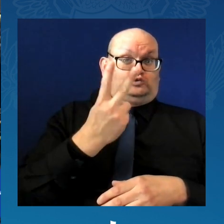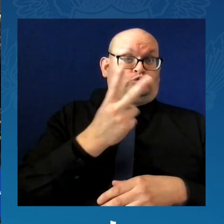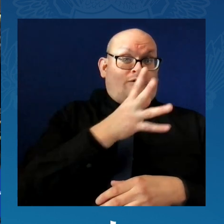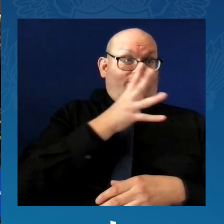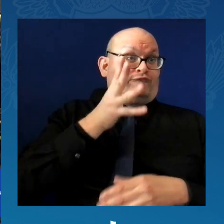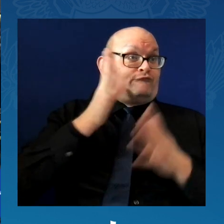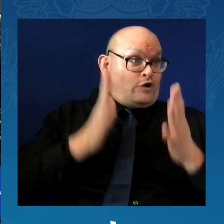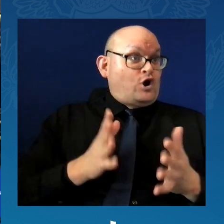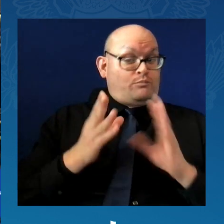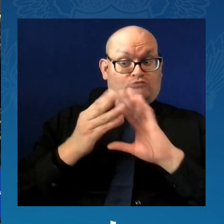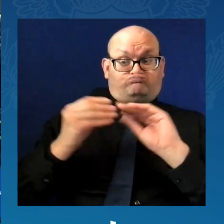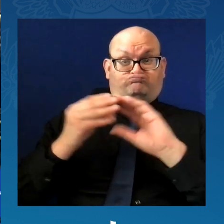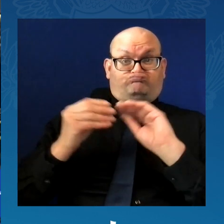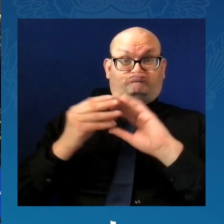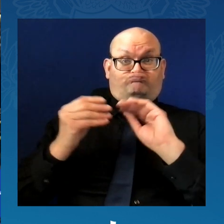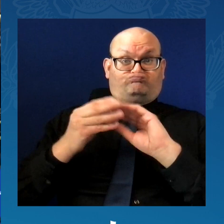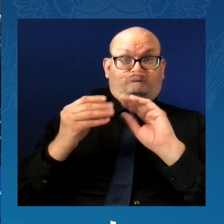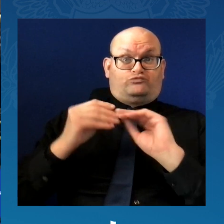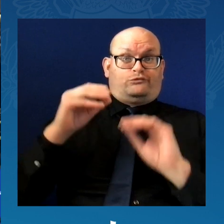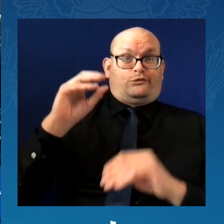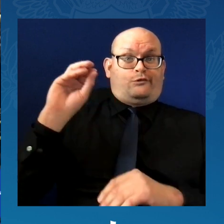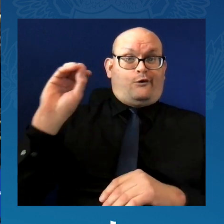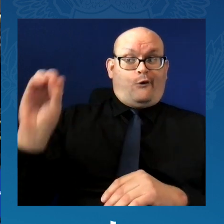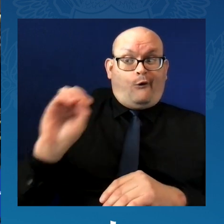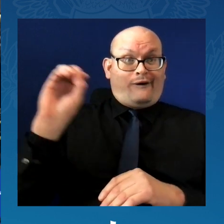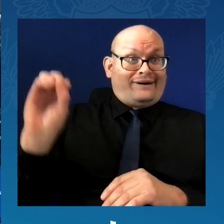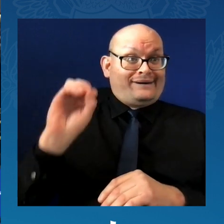who told us how they use Landsat nine images